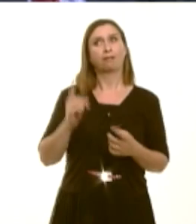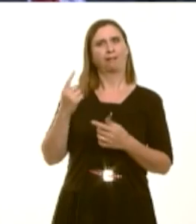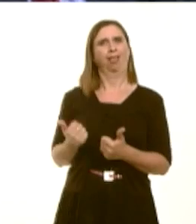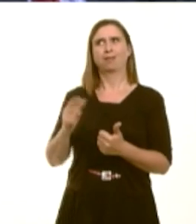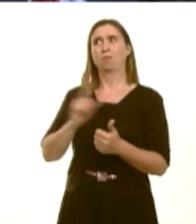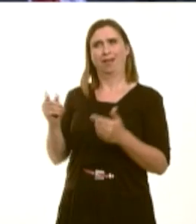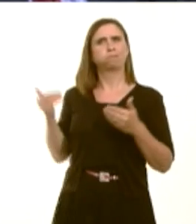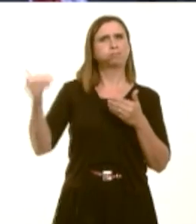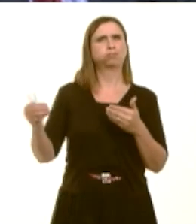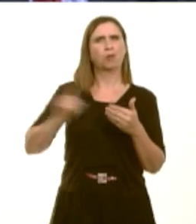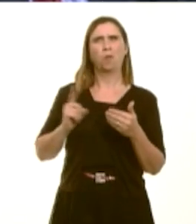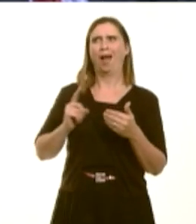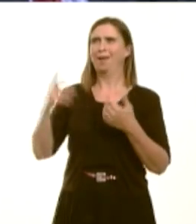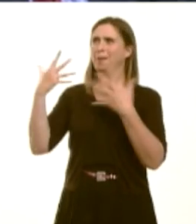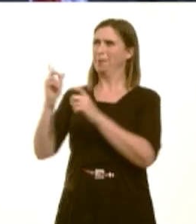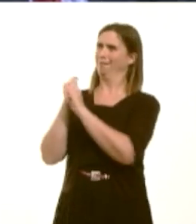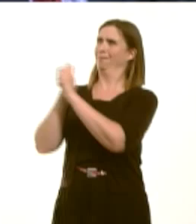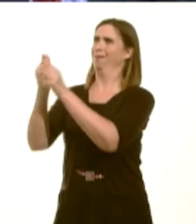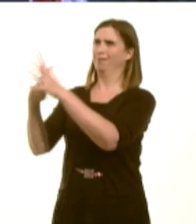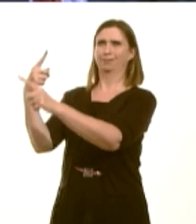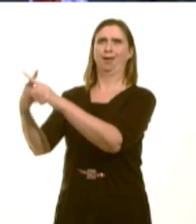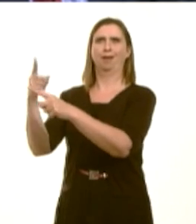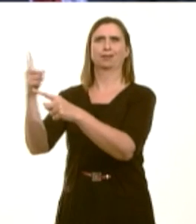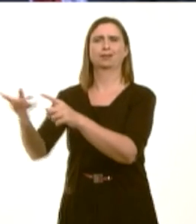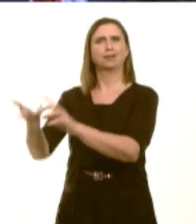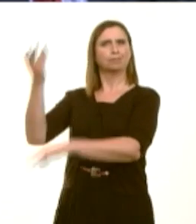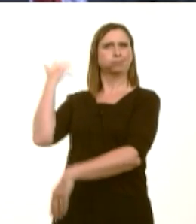in Scotland as well. We have been working very closely with the Scottish Government,